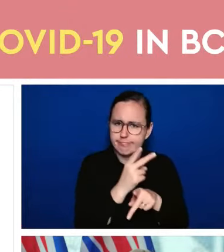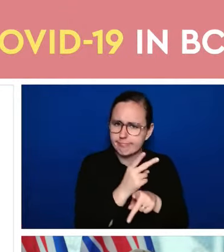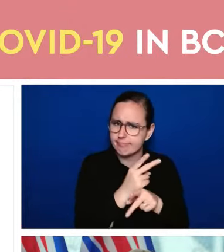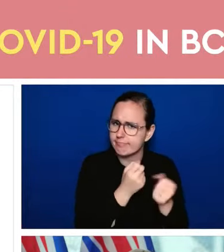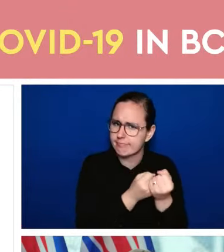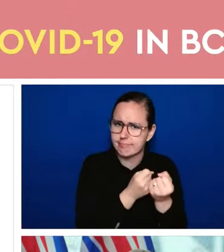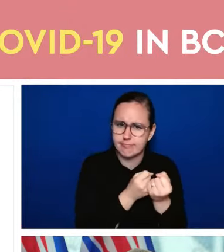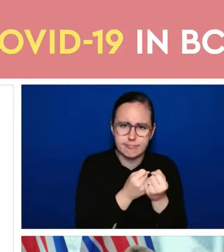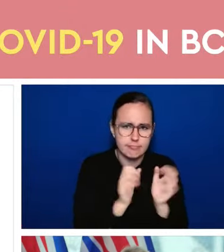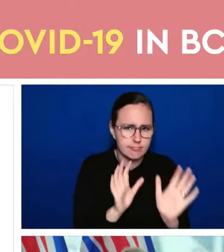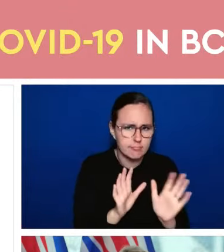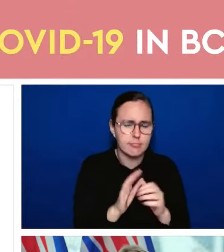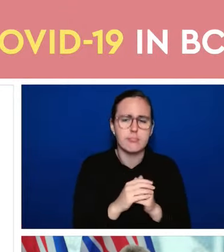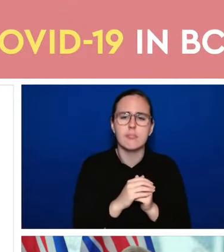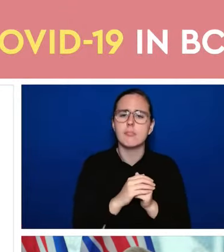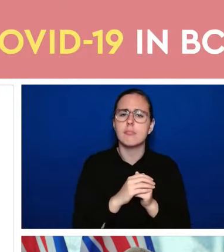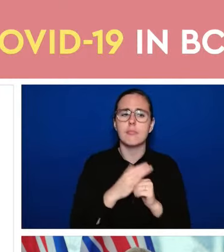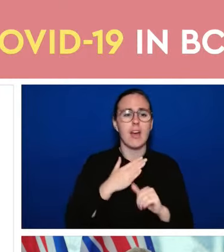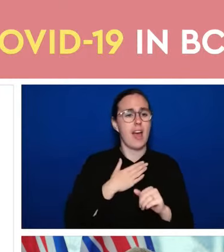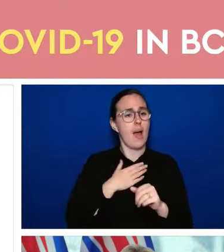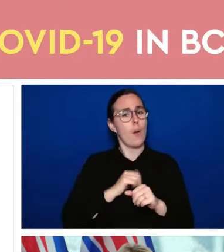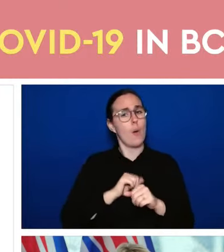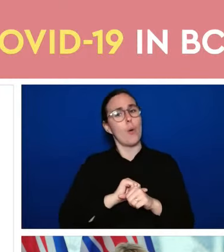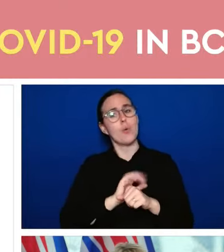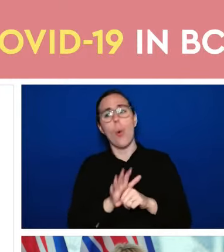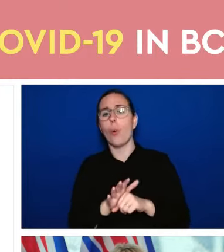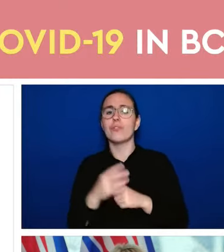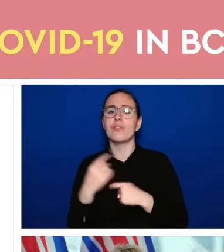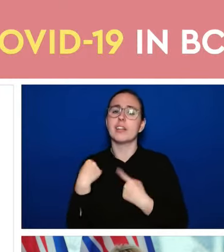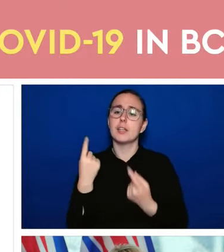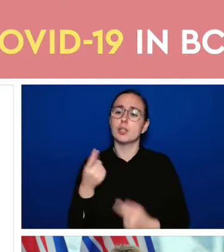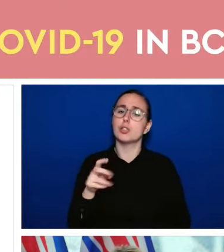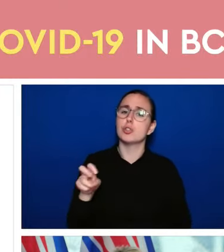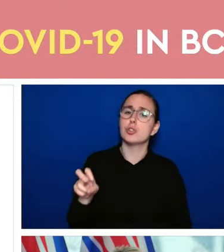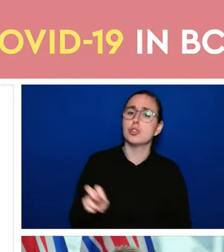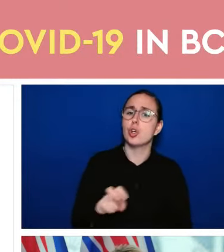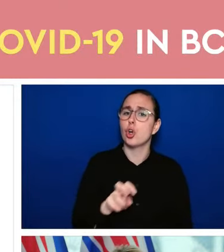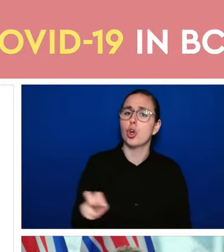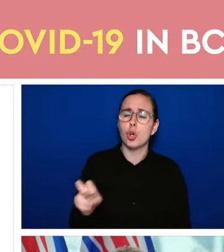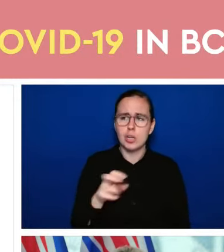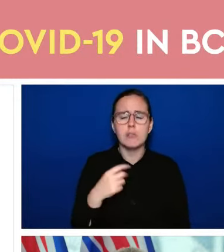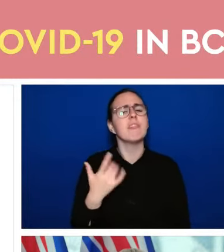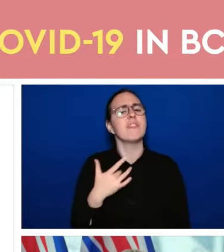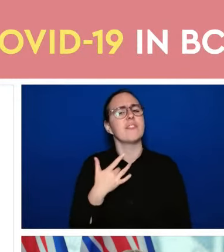together. And build confidence in the layer of protection and